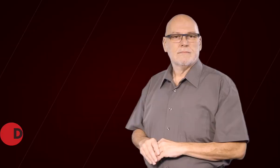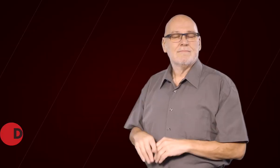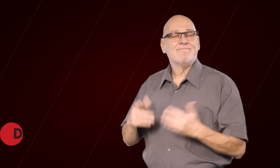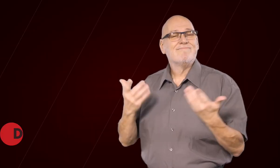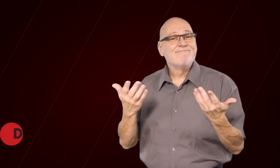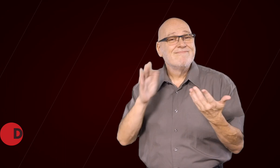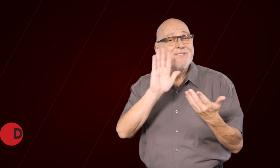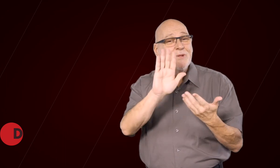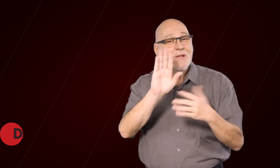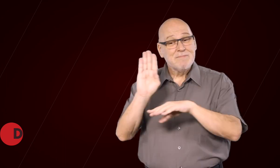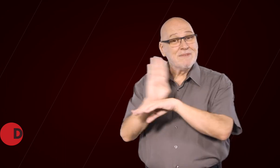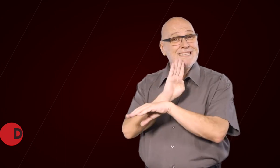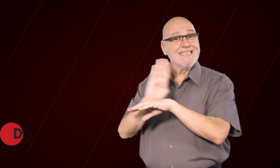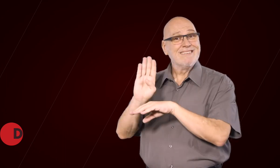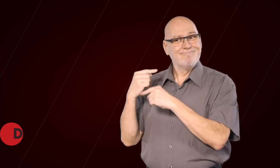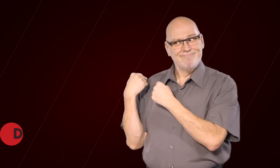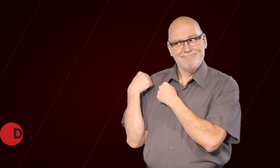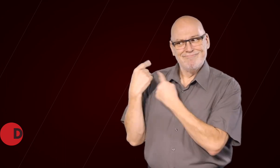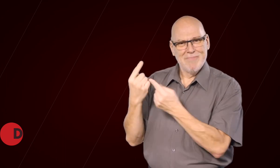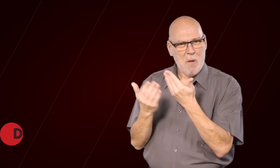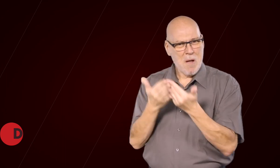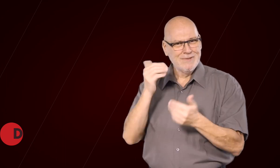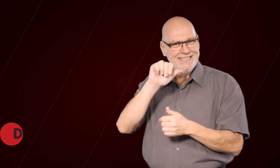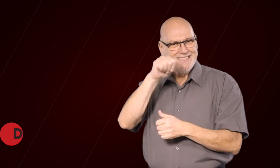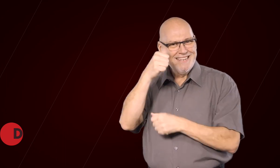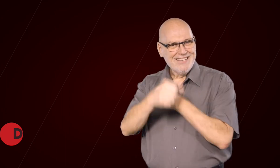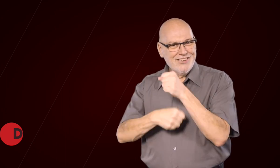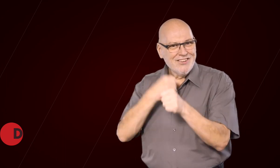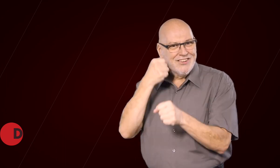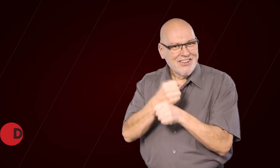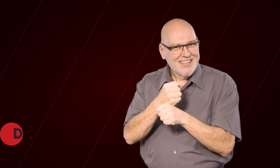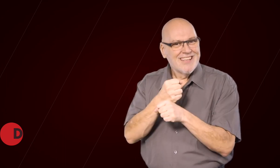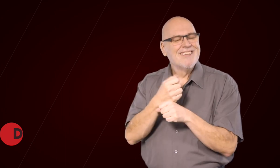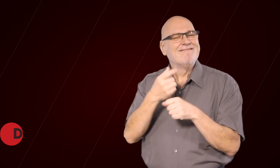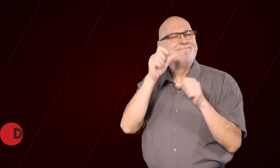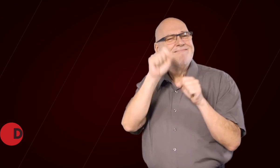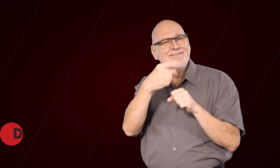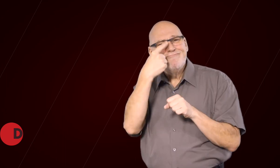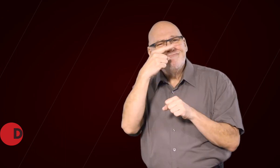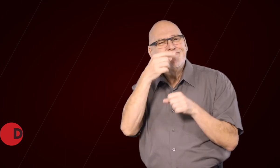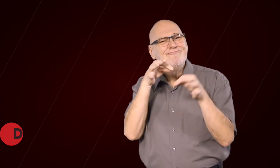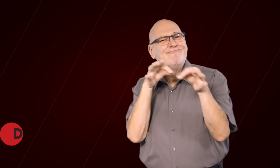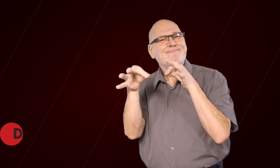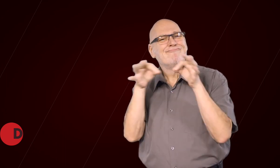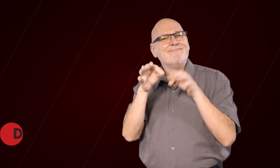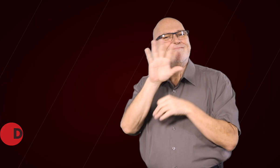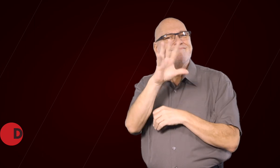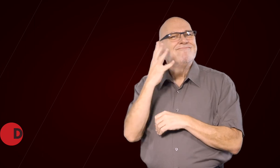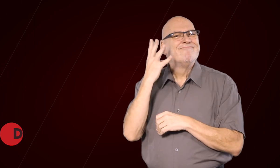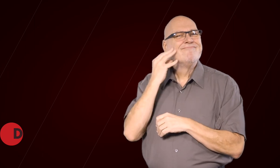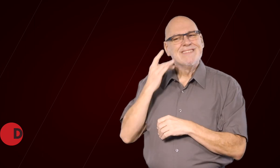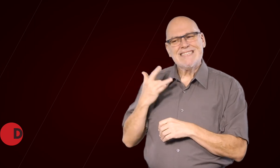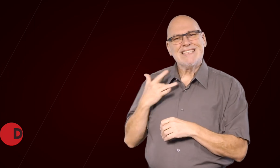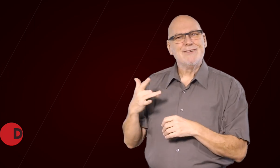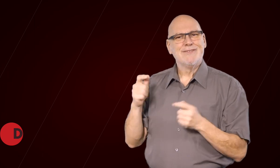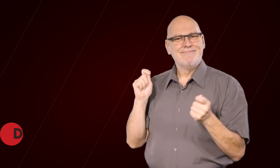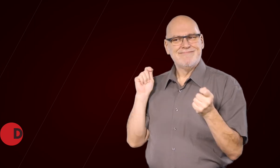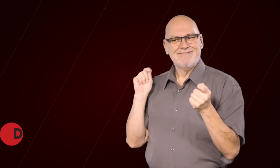[ANSELMO]: You've been in business for almost 10 years; can you share a little about what trends have changed